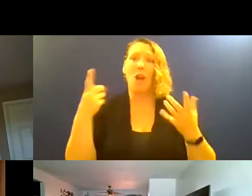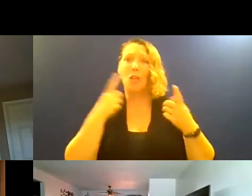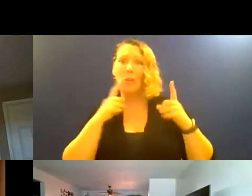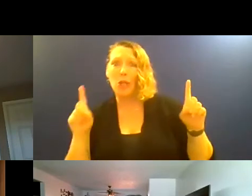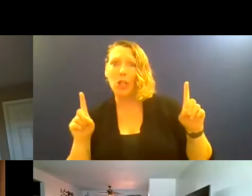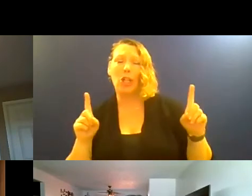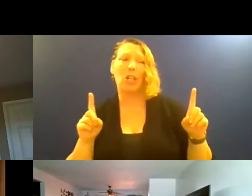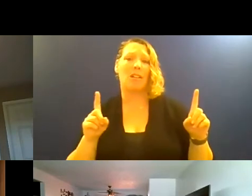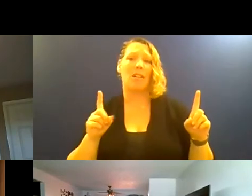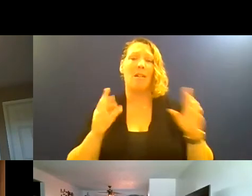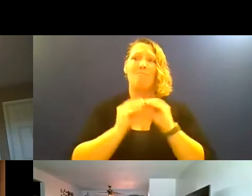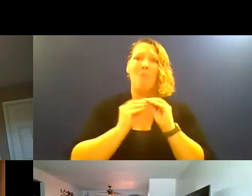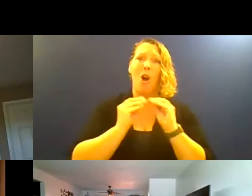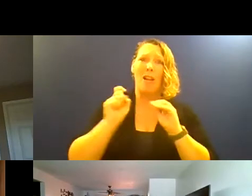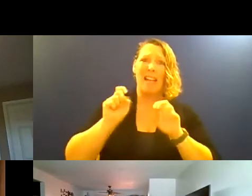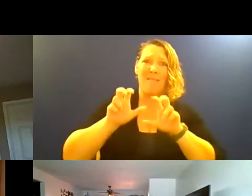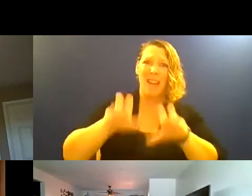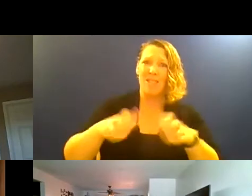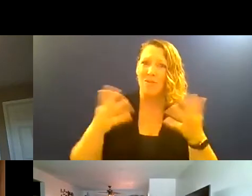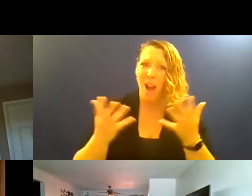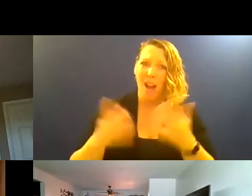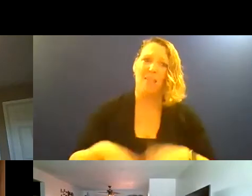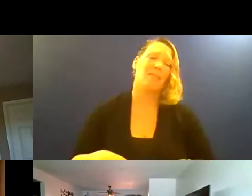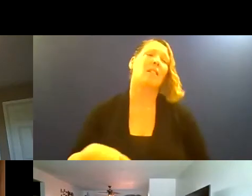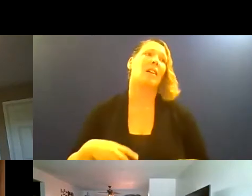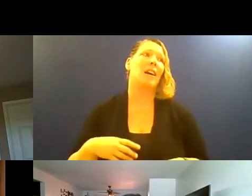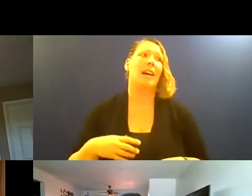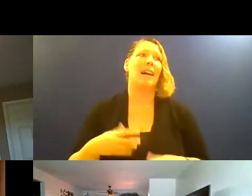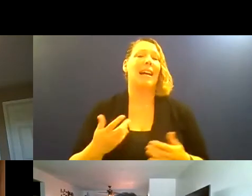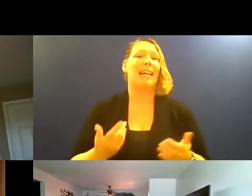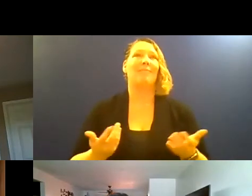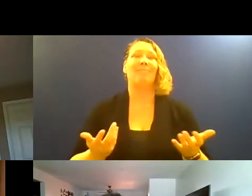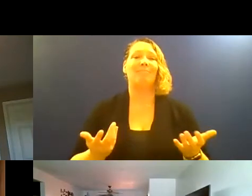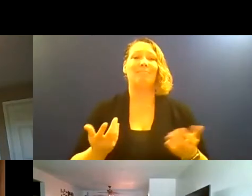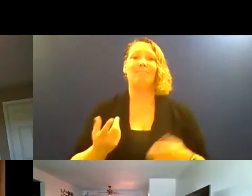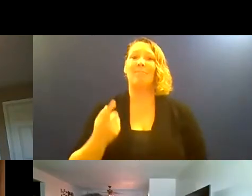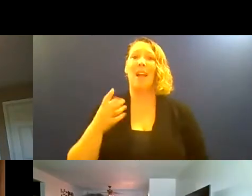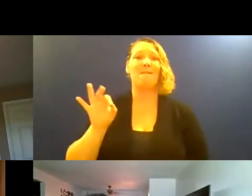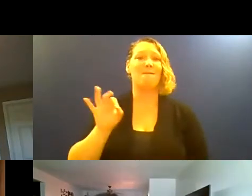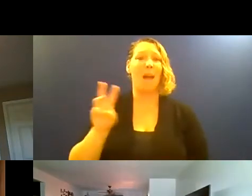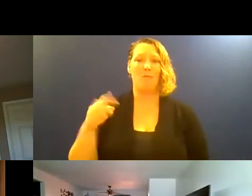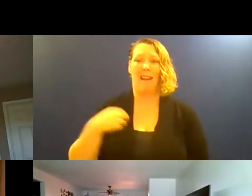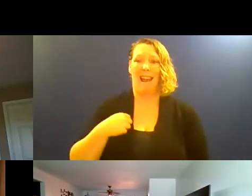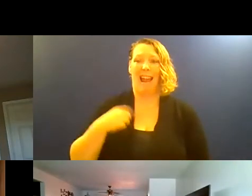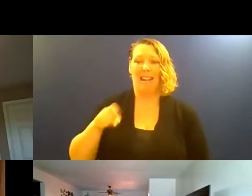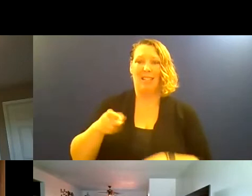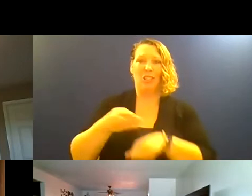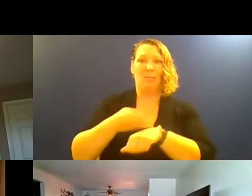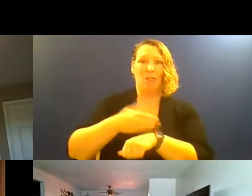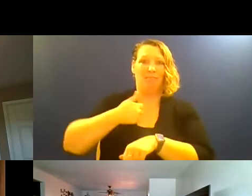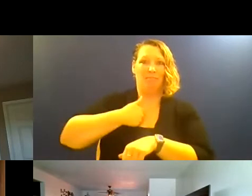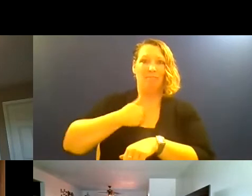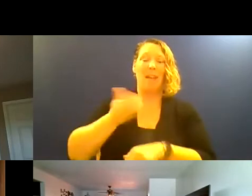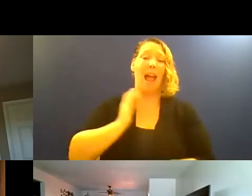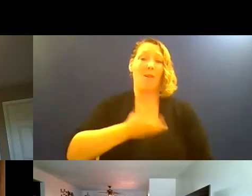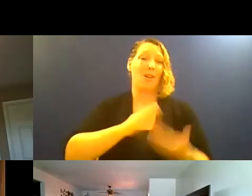what do we need to further invest in. But like I said, again, one, it's a framework that I very much need to improve on that my community needs to improve on.